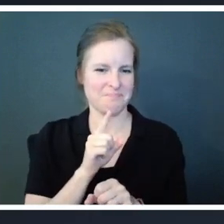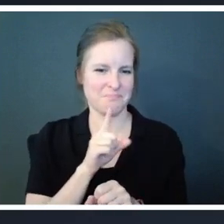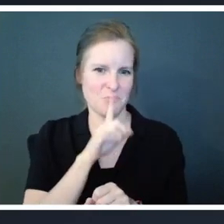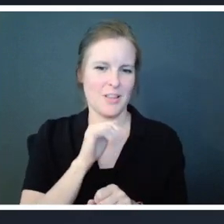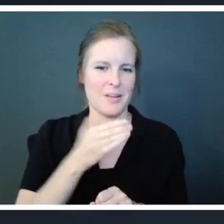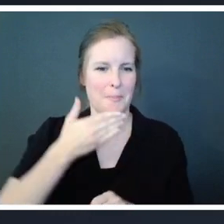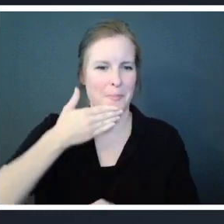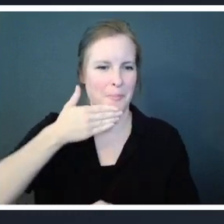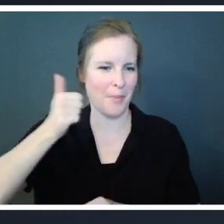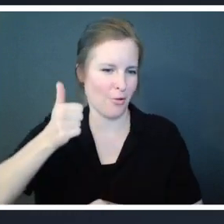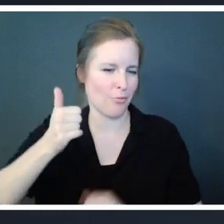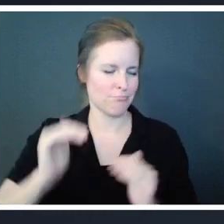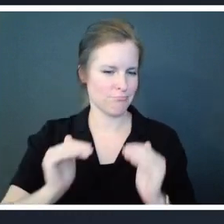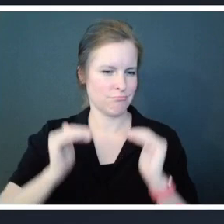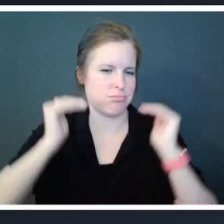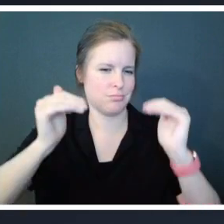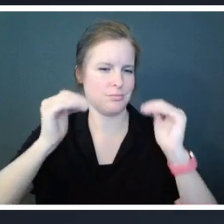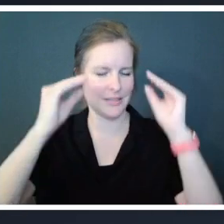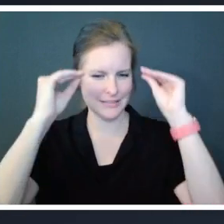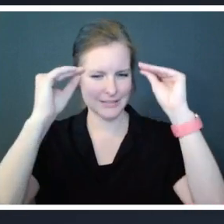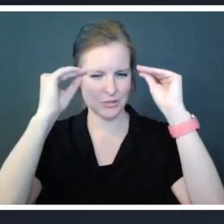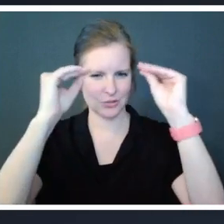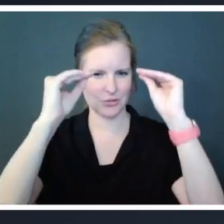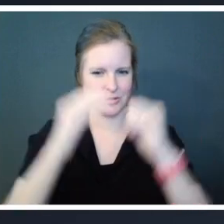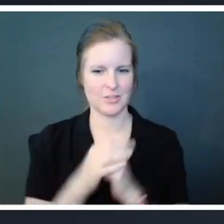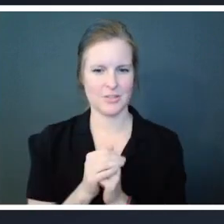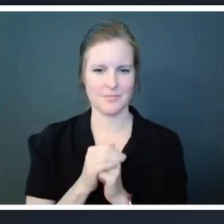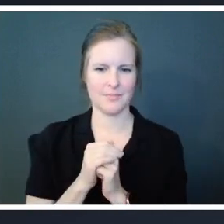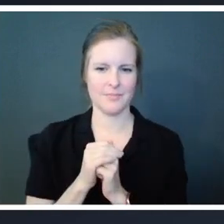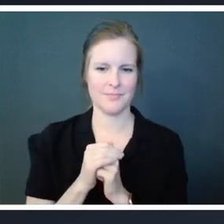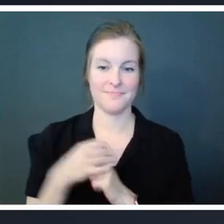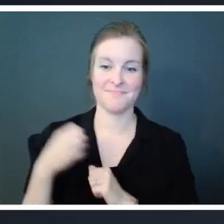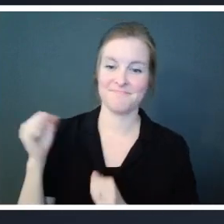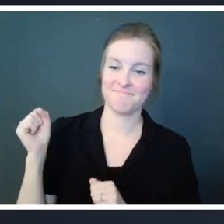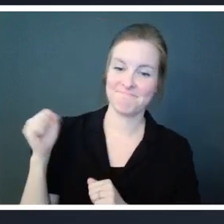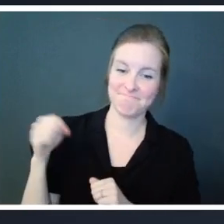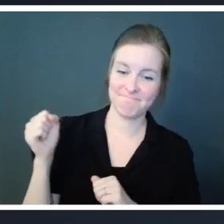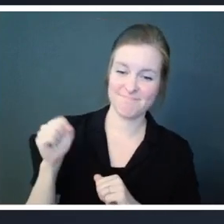Yeah. I think that's really the beauty of museum objects actually. Generally, is that, you know, as